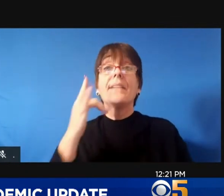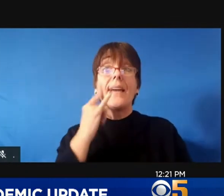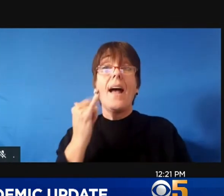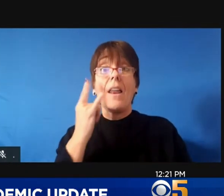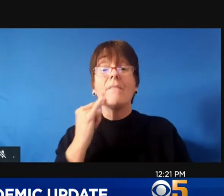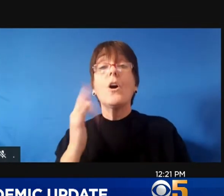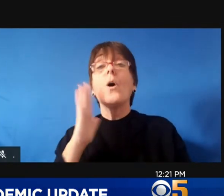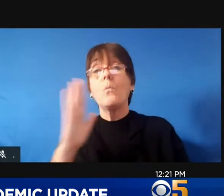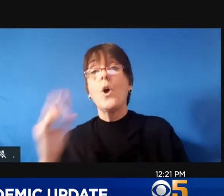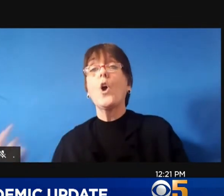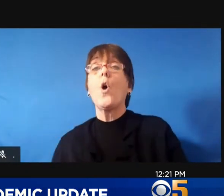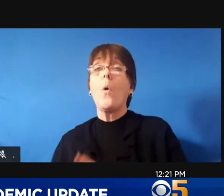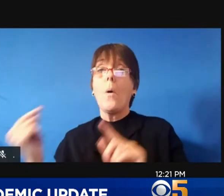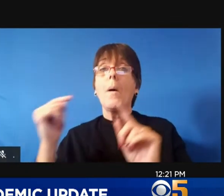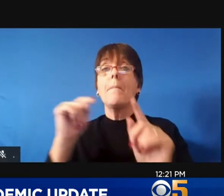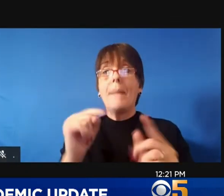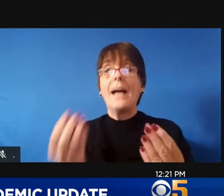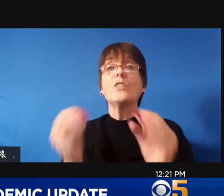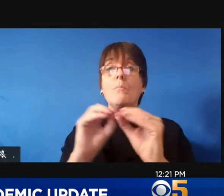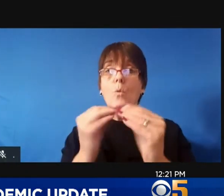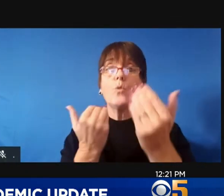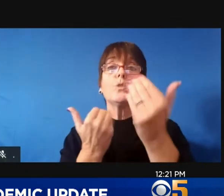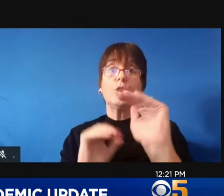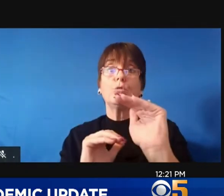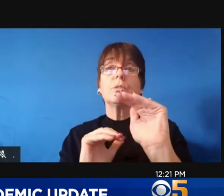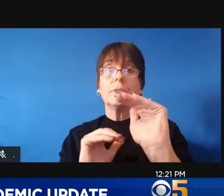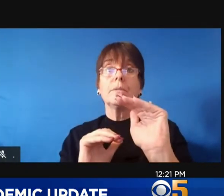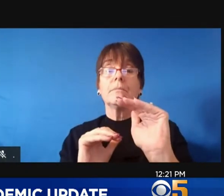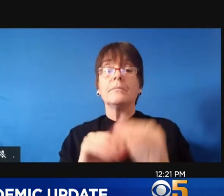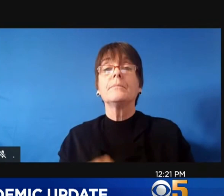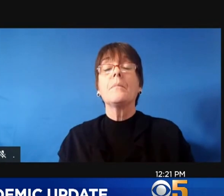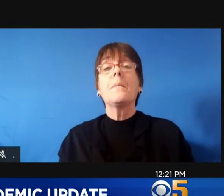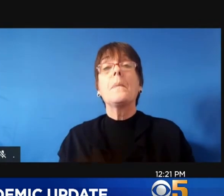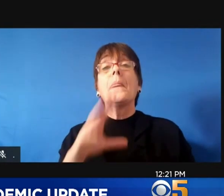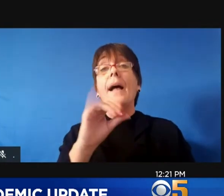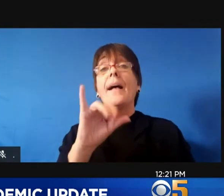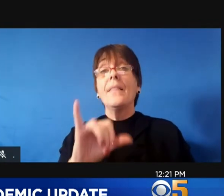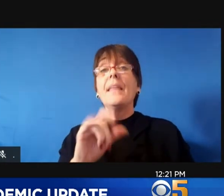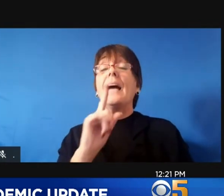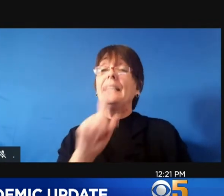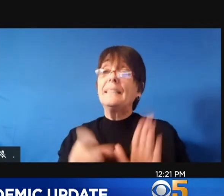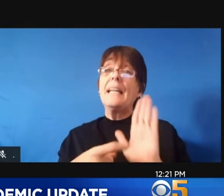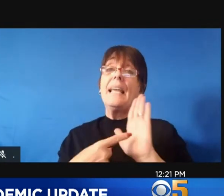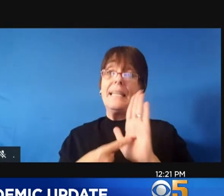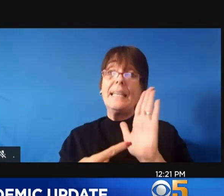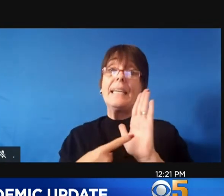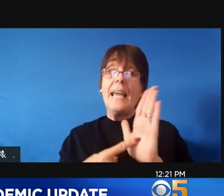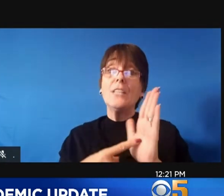THE WAY THAT THEY ARE BETWEEN THIS WEEK AND NEXT WEEK, OVER HALF OF CALIFORNIA COUNTIES